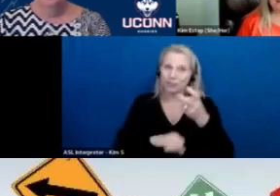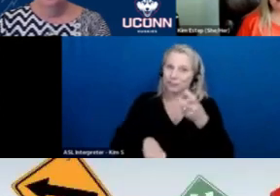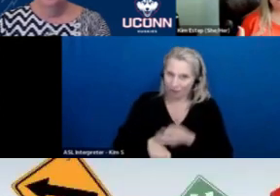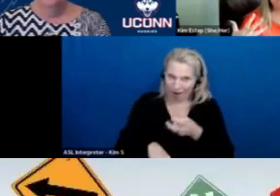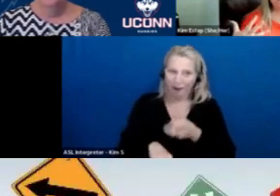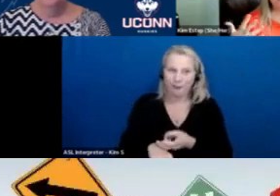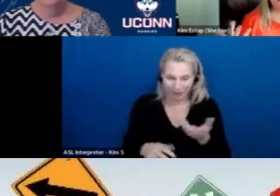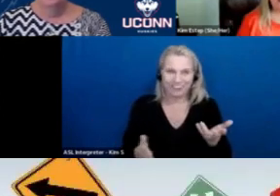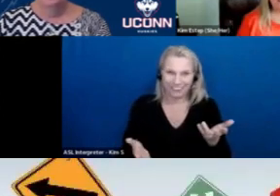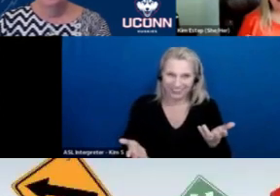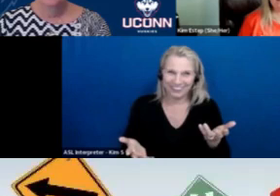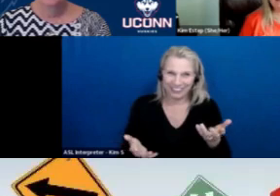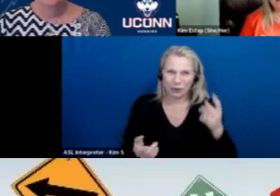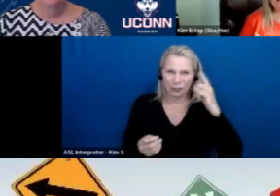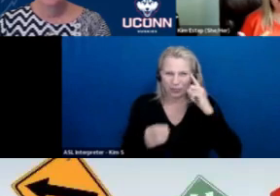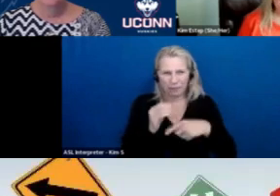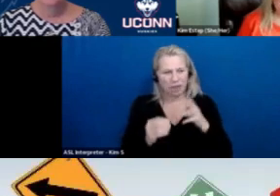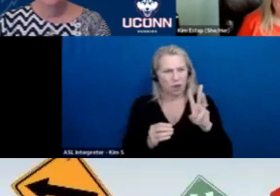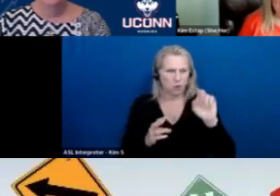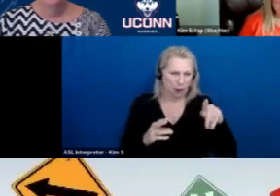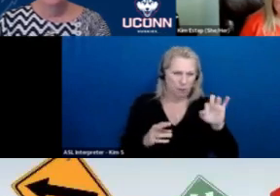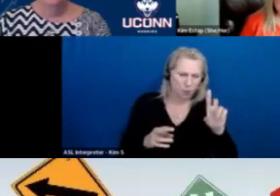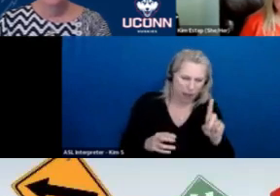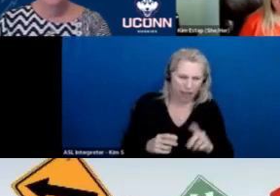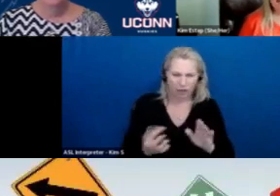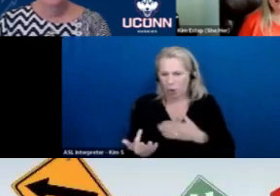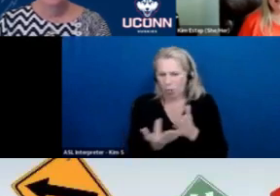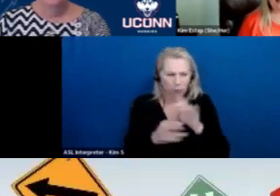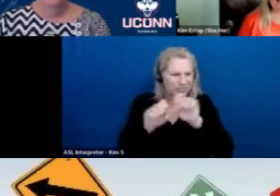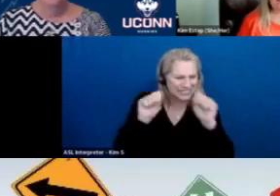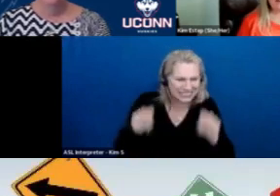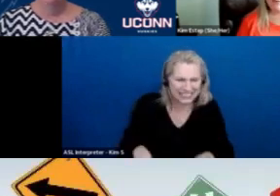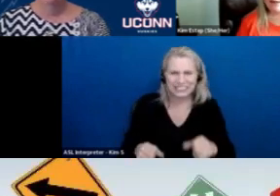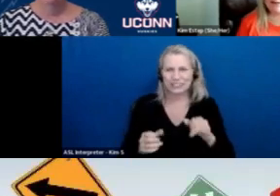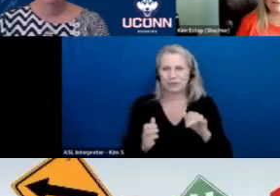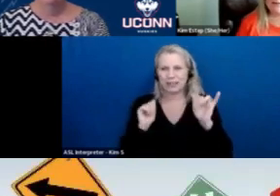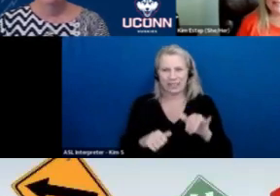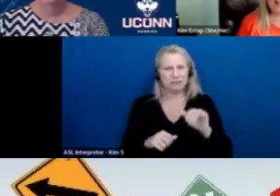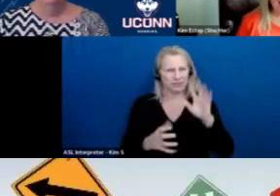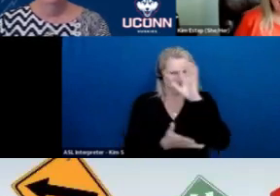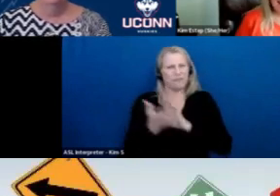think about wraparound we think about navigating systems that it can be really confusing. I think